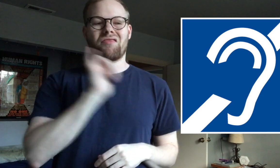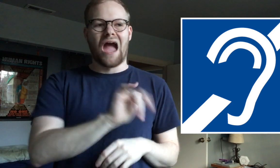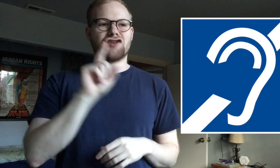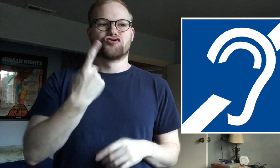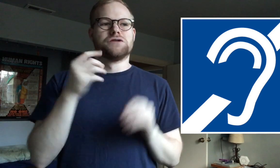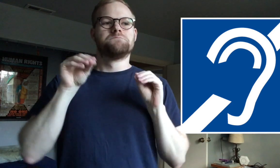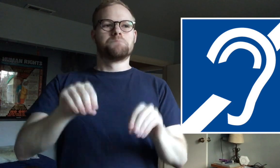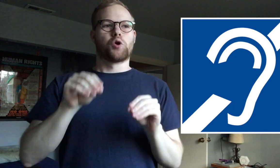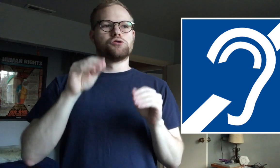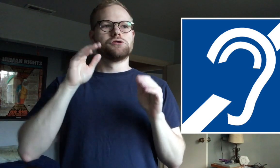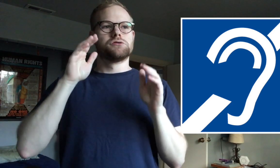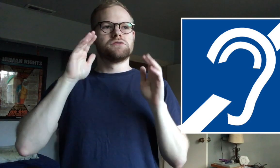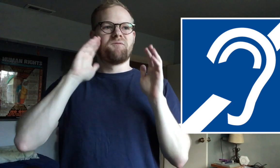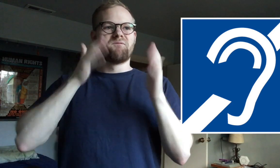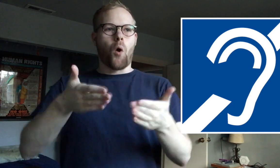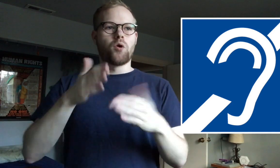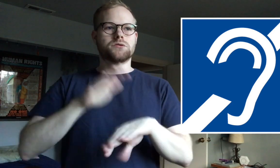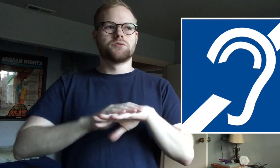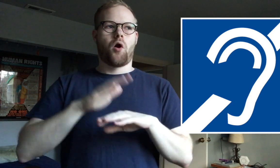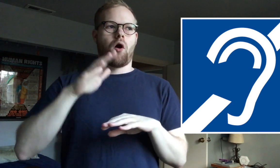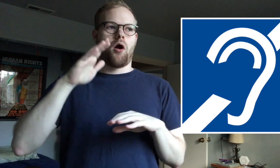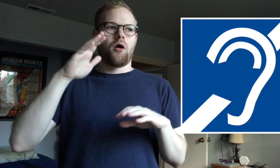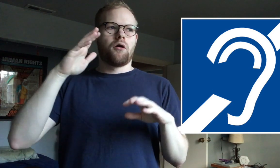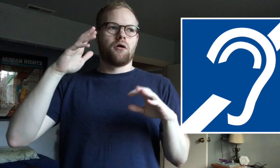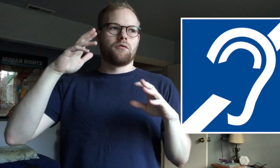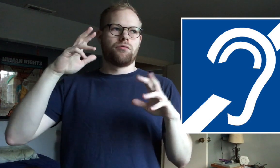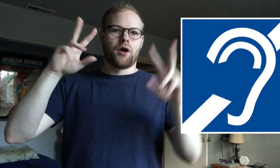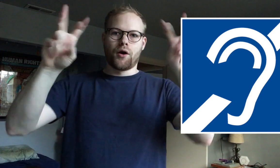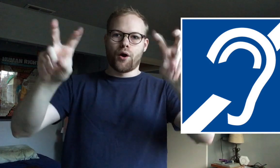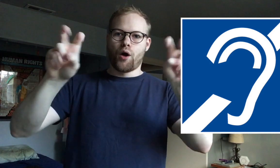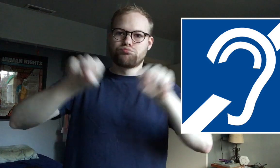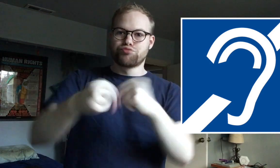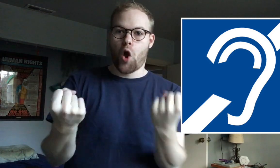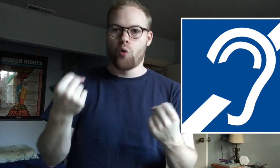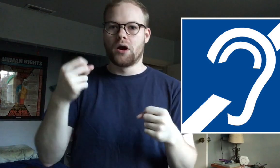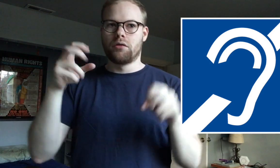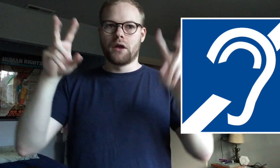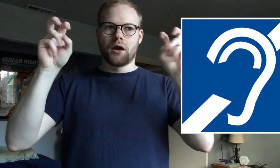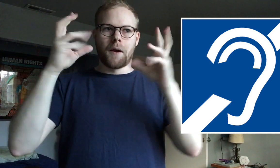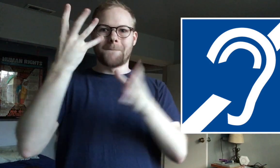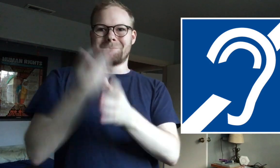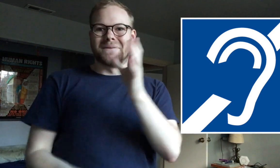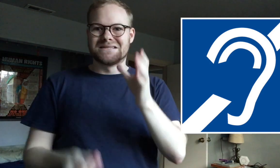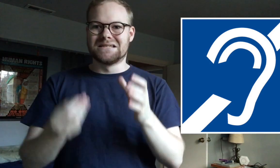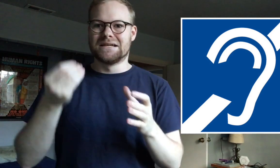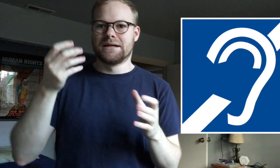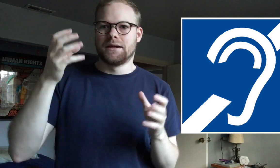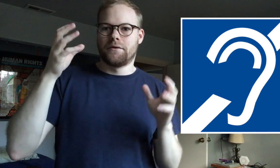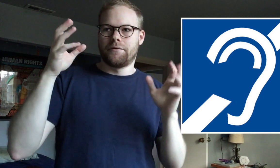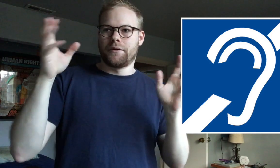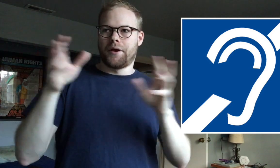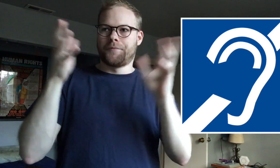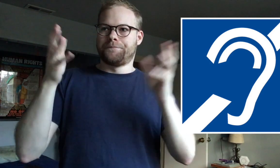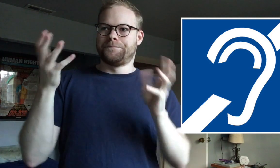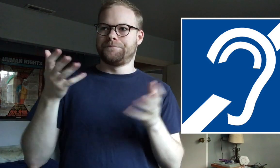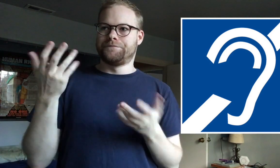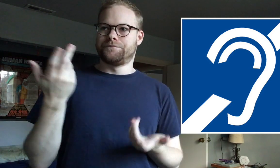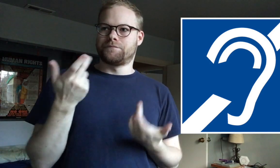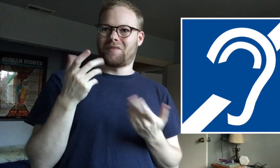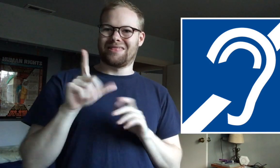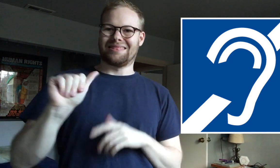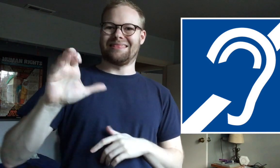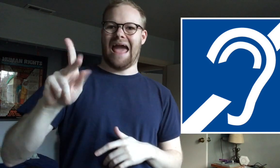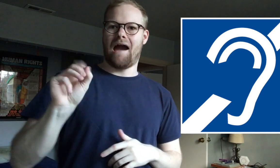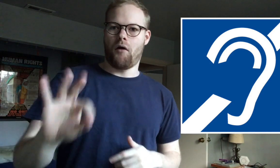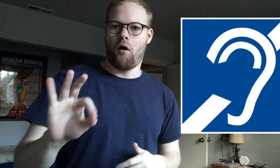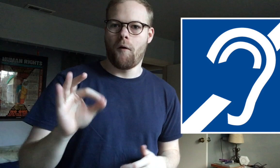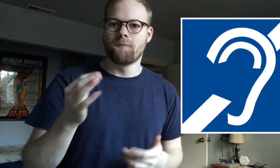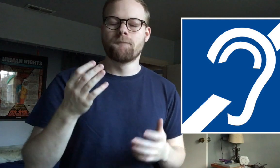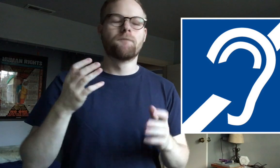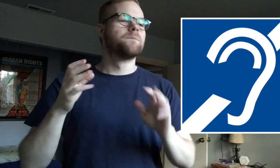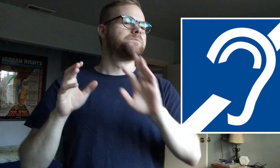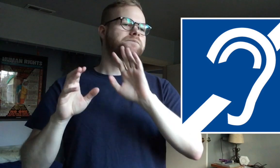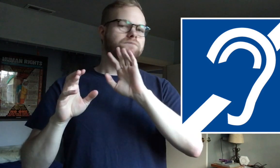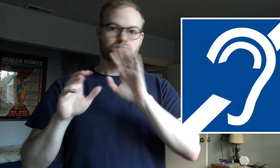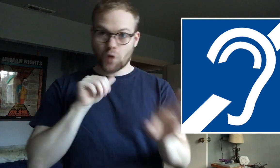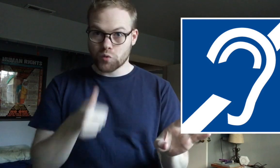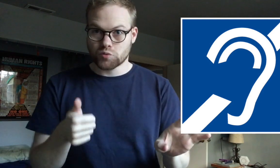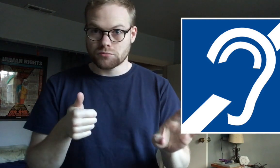That just puts the focus on the “broken,” the “missing,” the… “lack of.” Don’t.